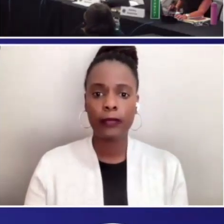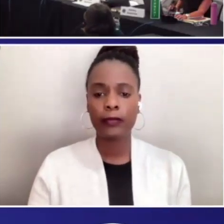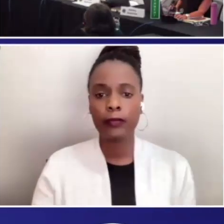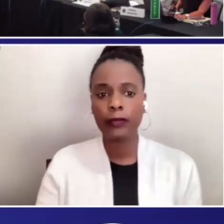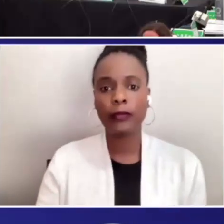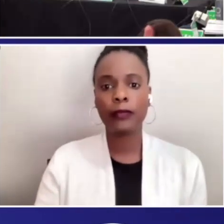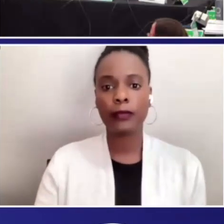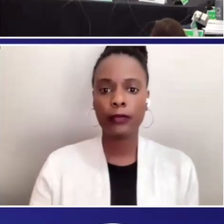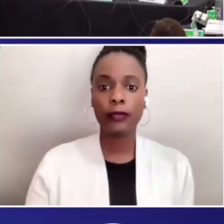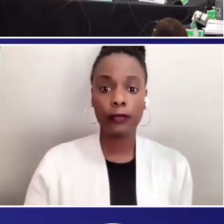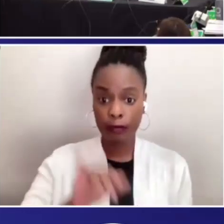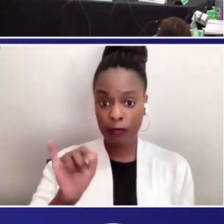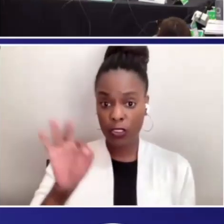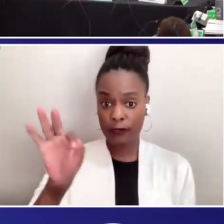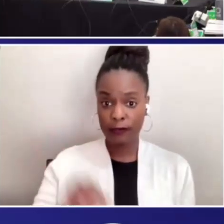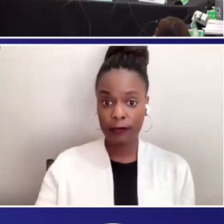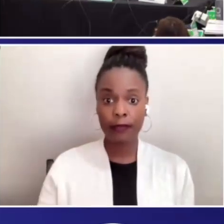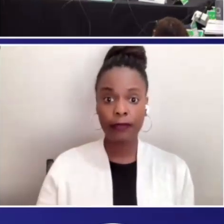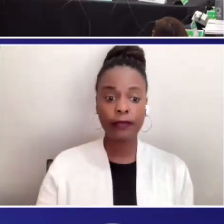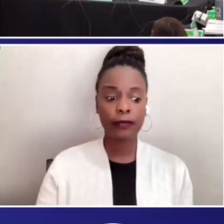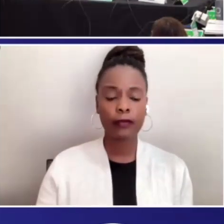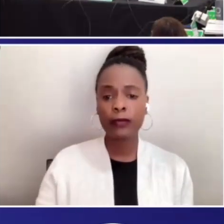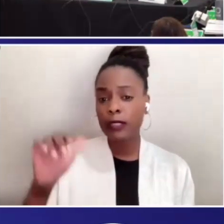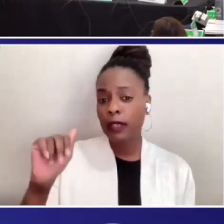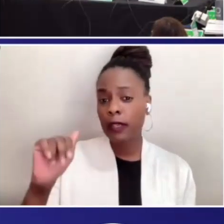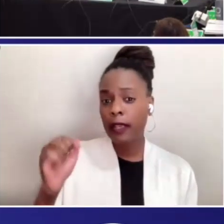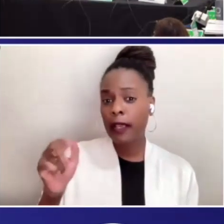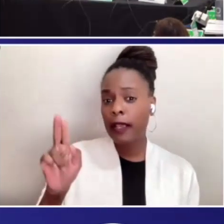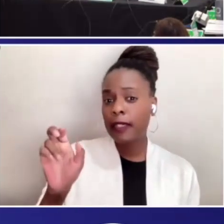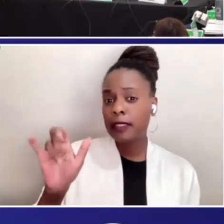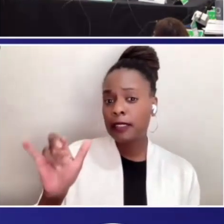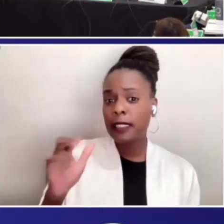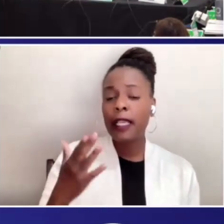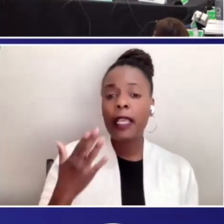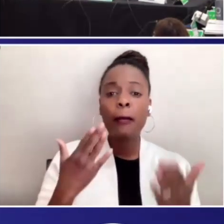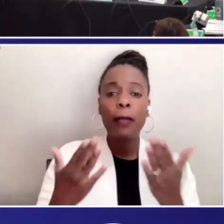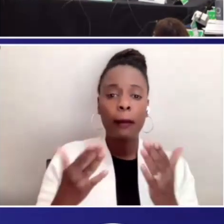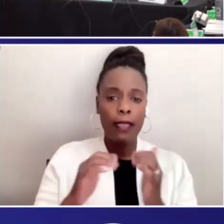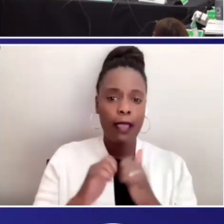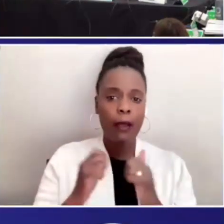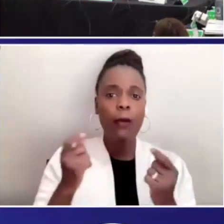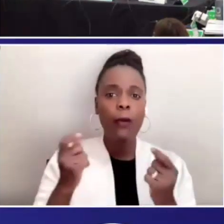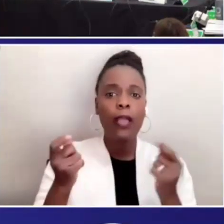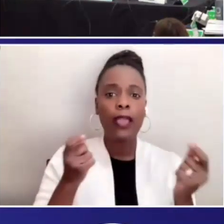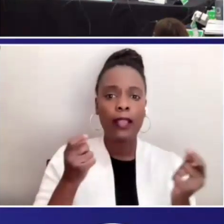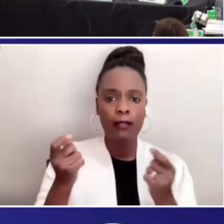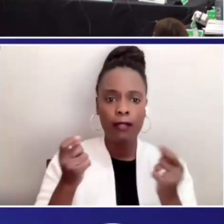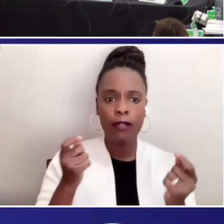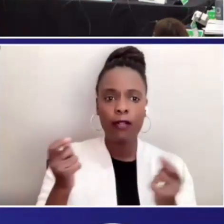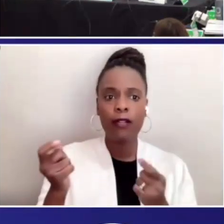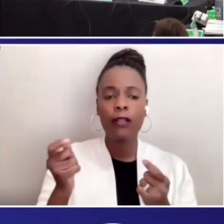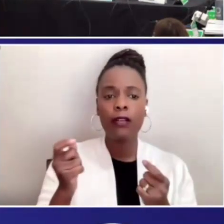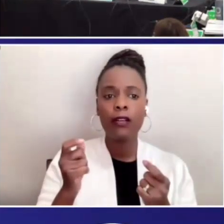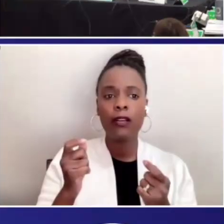Jeff? Ashley, maybe the way to handle that is just to sort of flag the particular